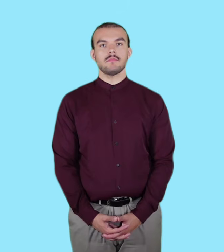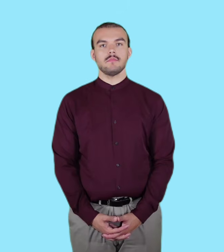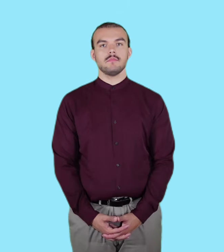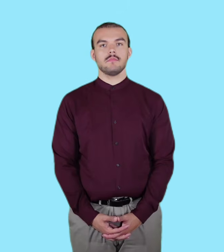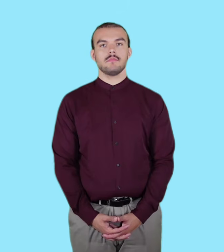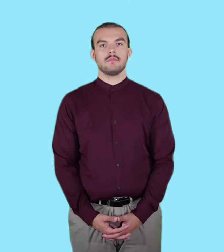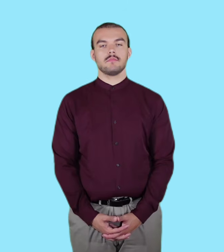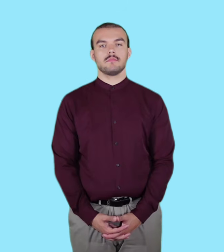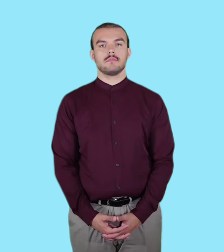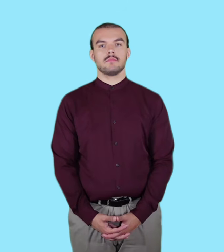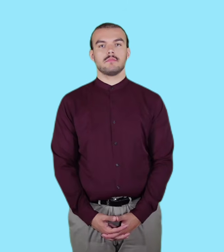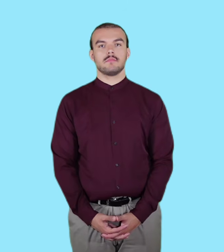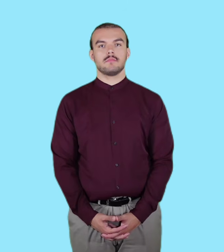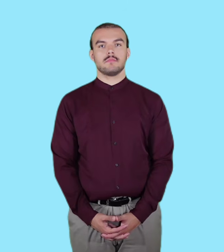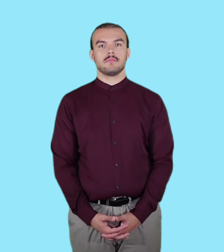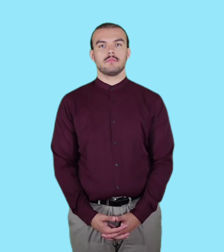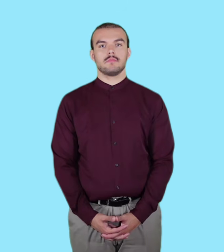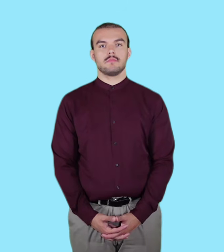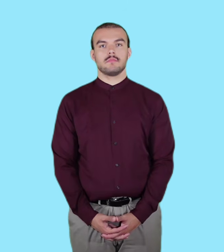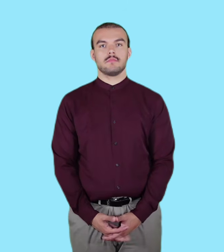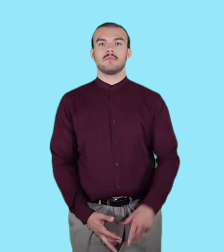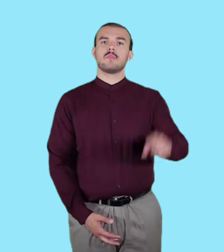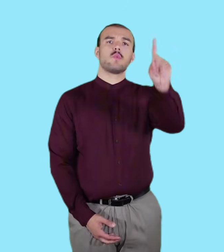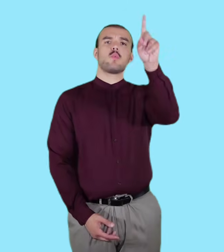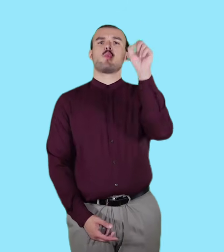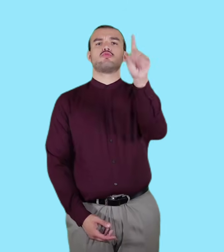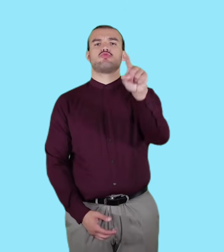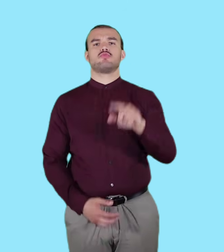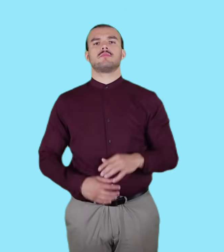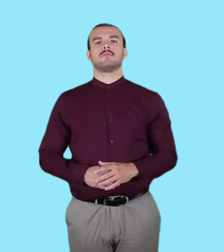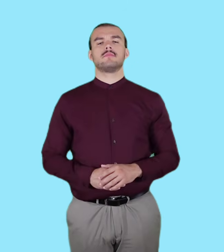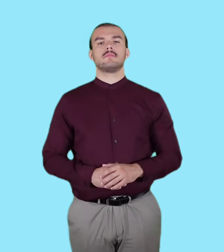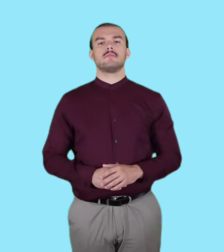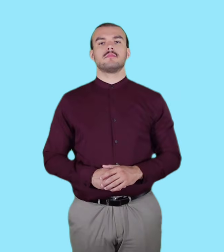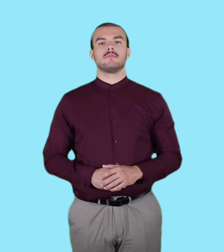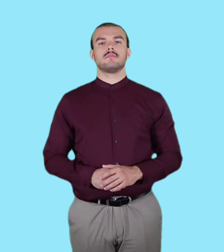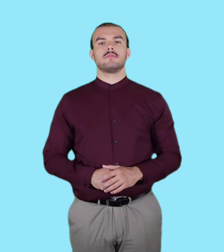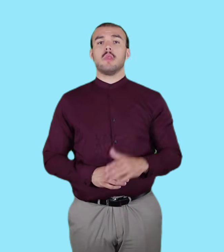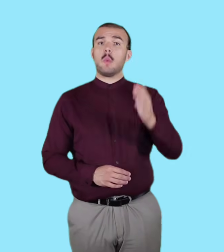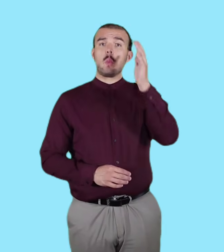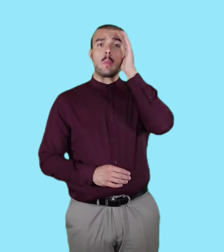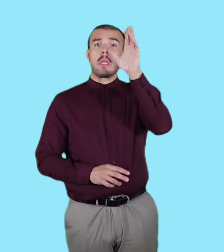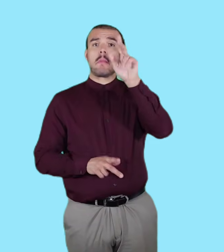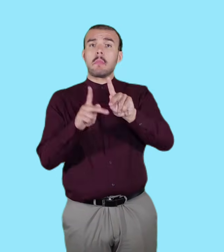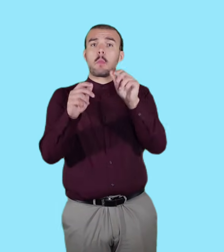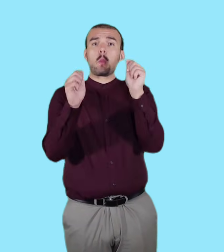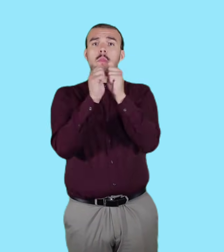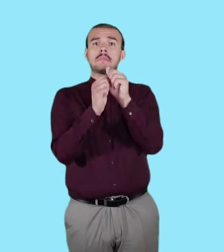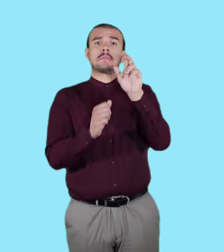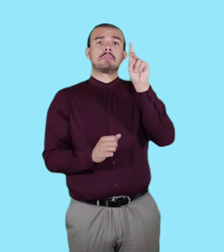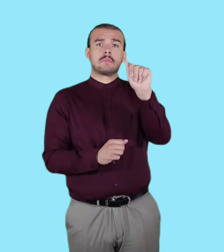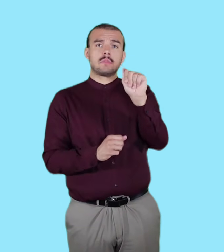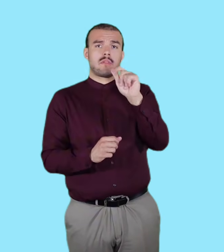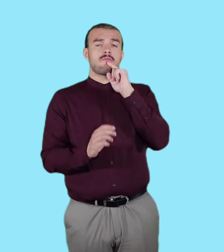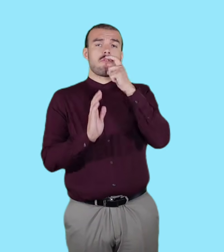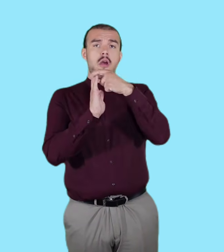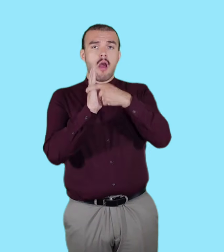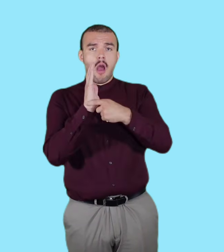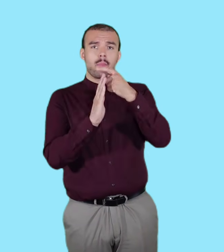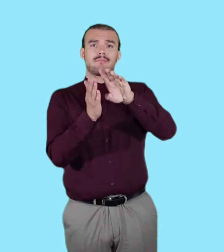Question three, question: Will people with disabilities be automatically exempt